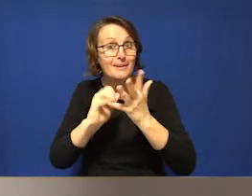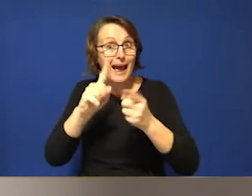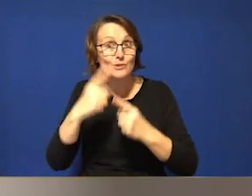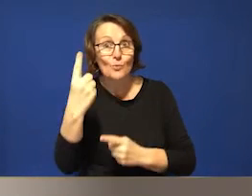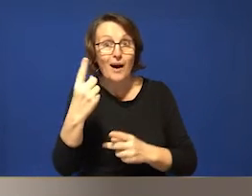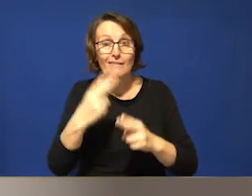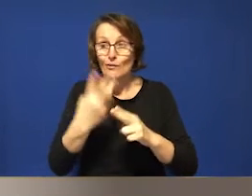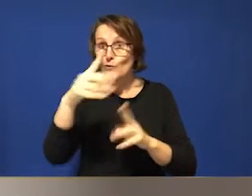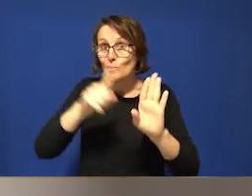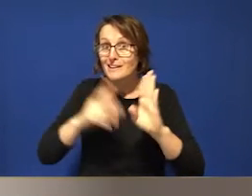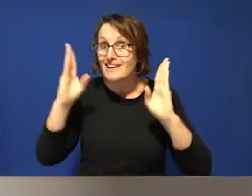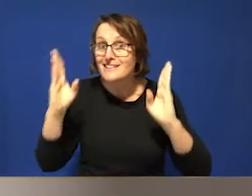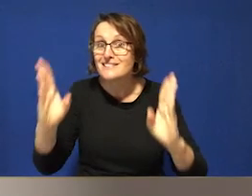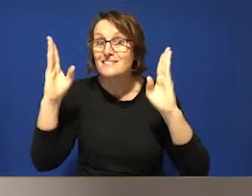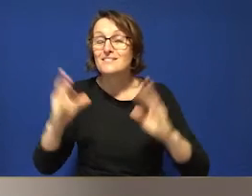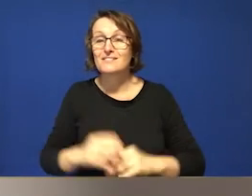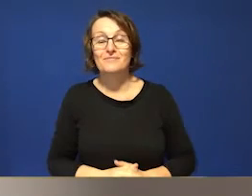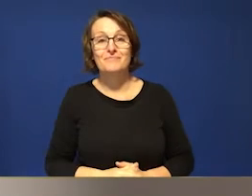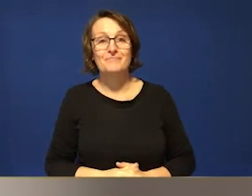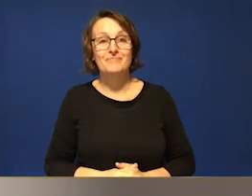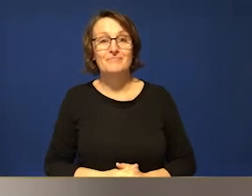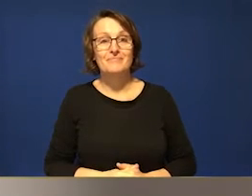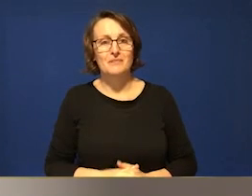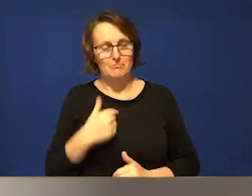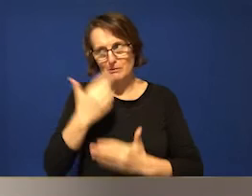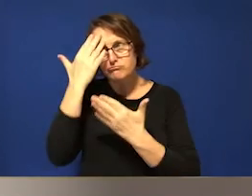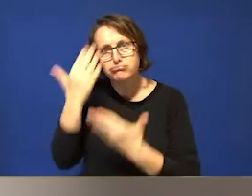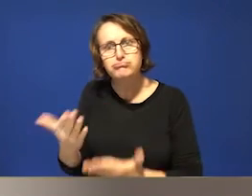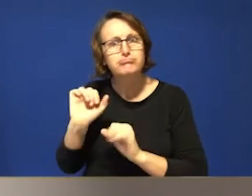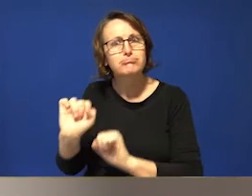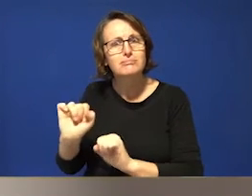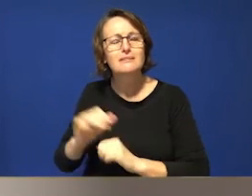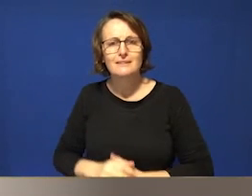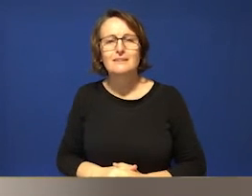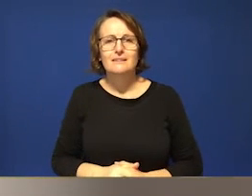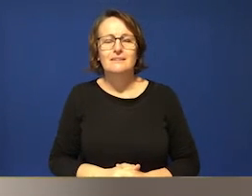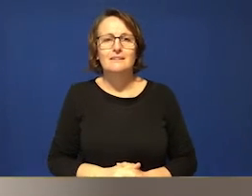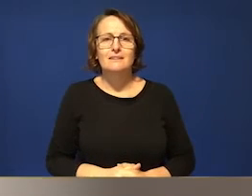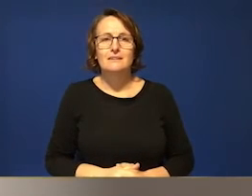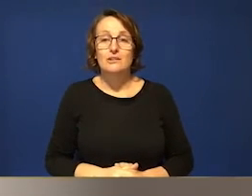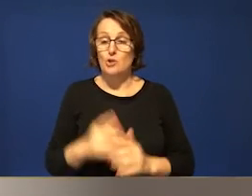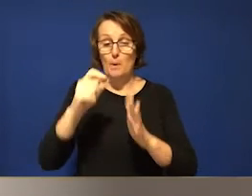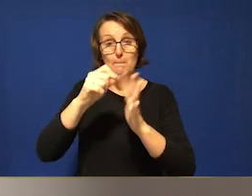And so the civic nature of the building and the things that he fought for as an architect